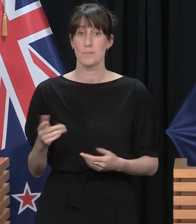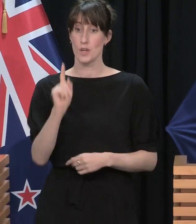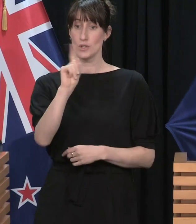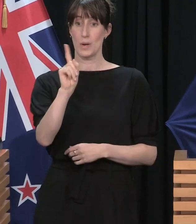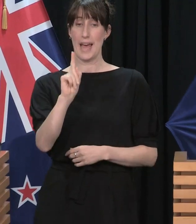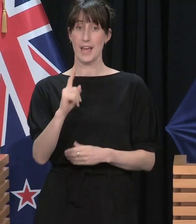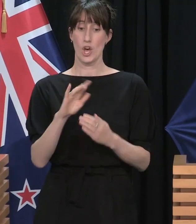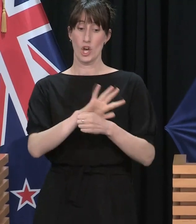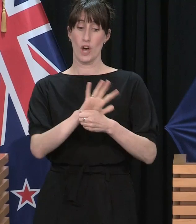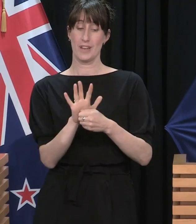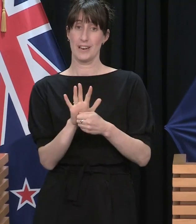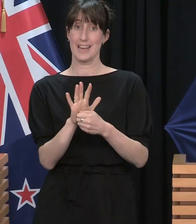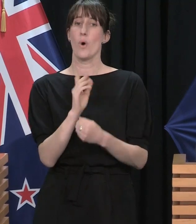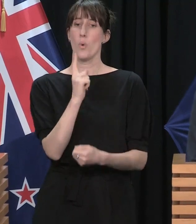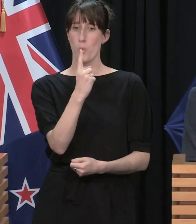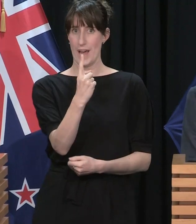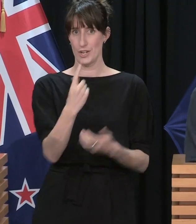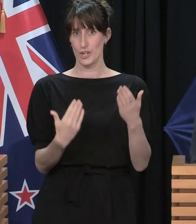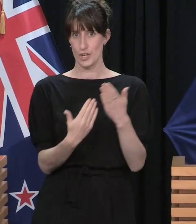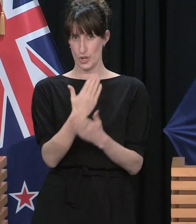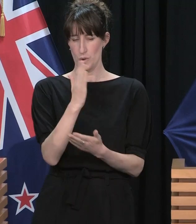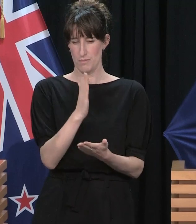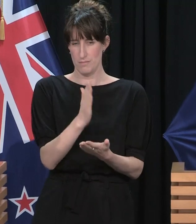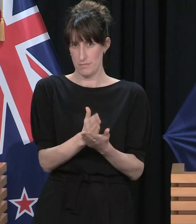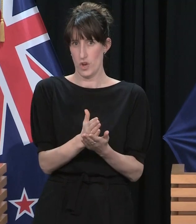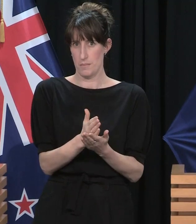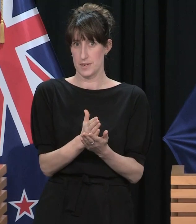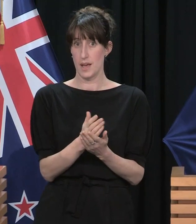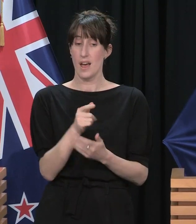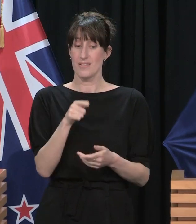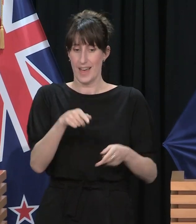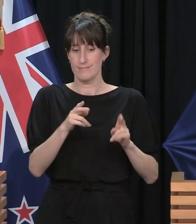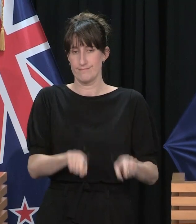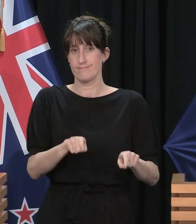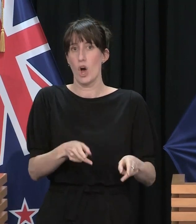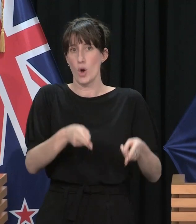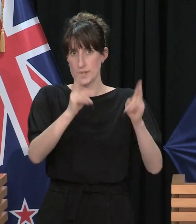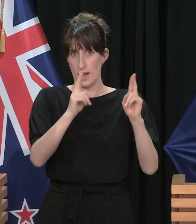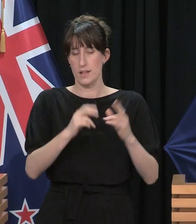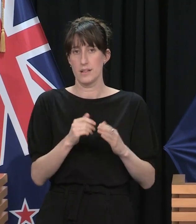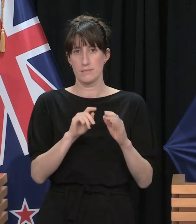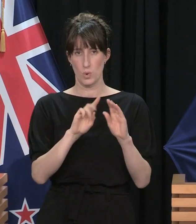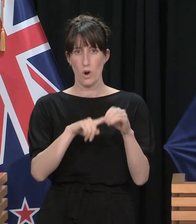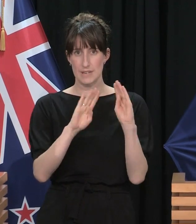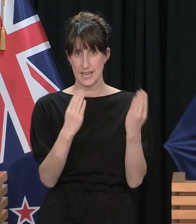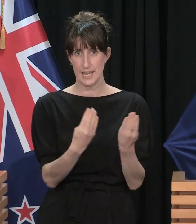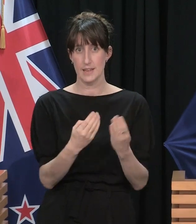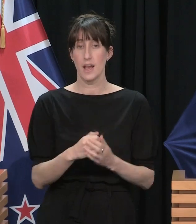Thank you, Minister. Kia ora koutou katoa. Today, there is one new case of COVID-19, which is in